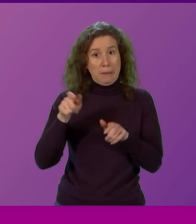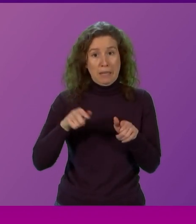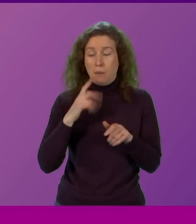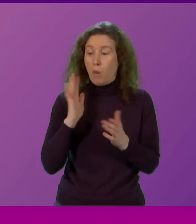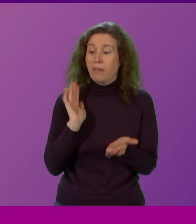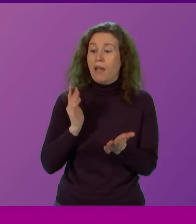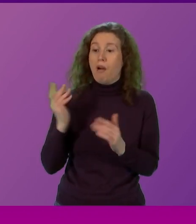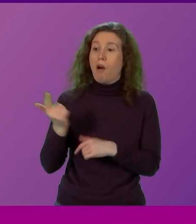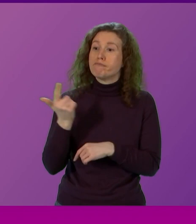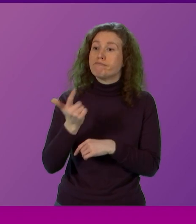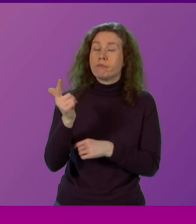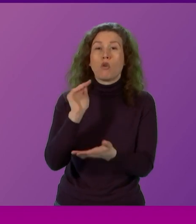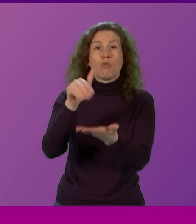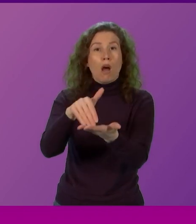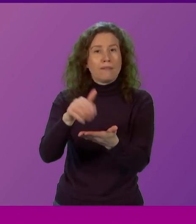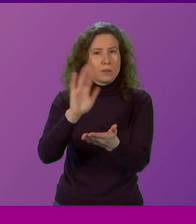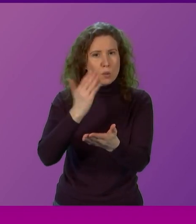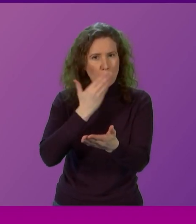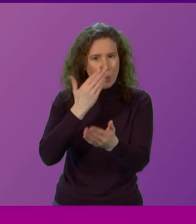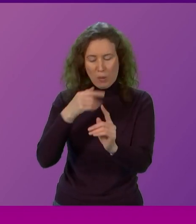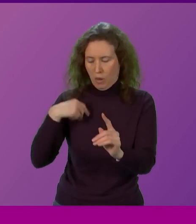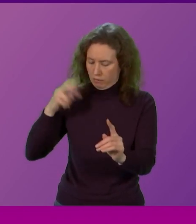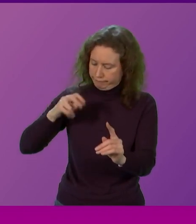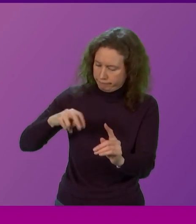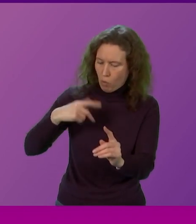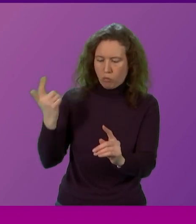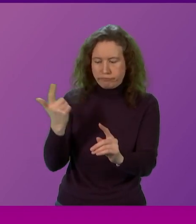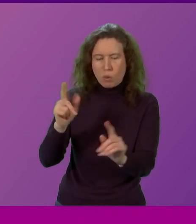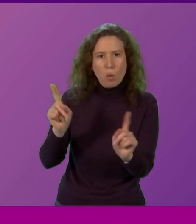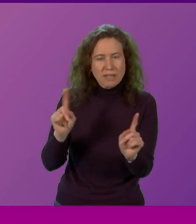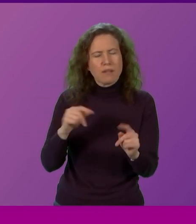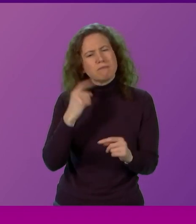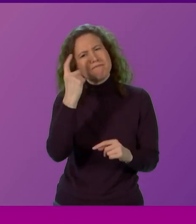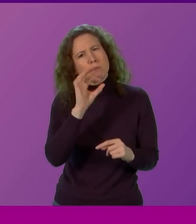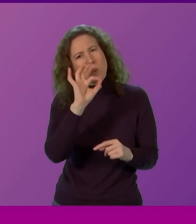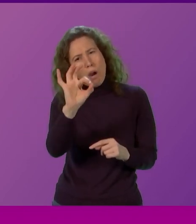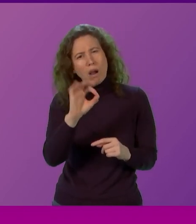to and from school, so what steps will the First Minister take to make sure that children